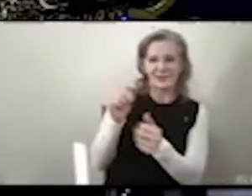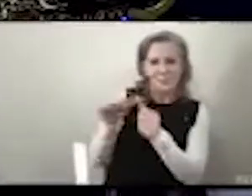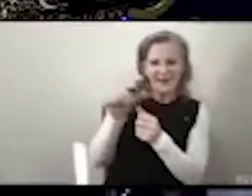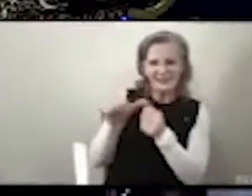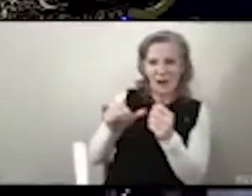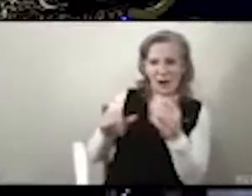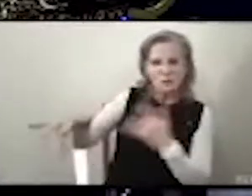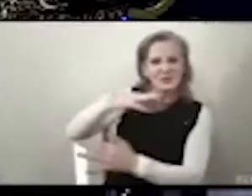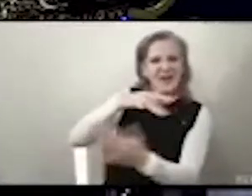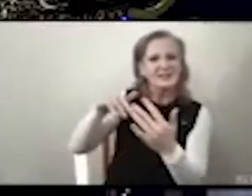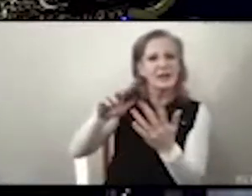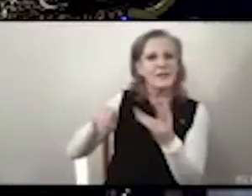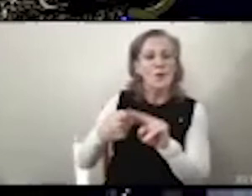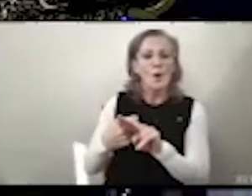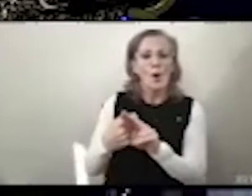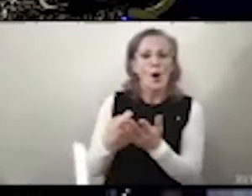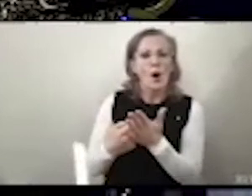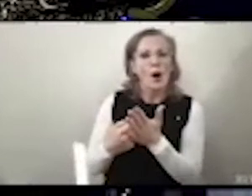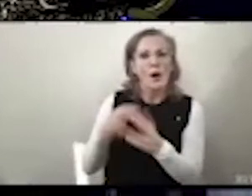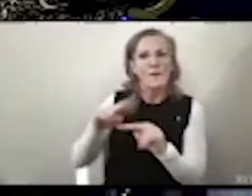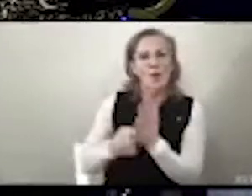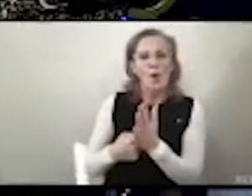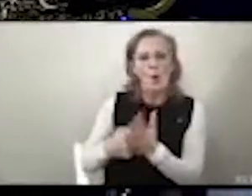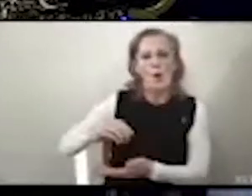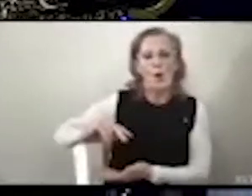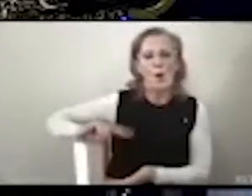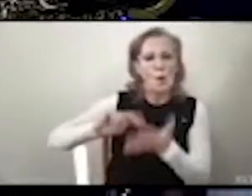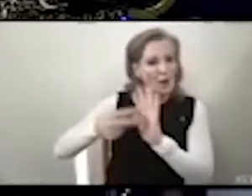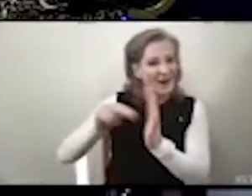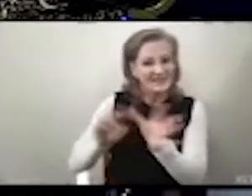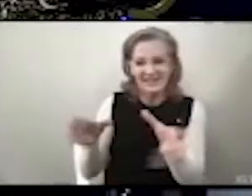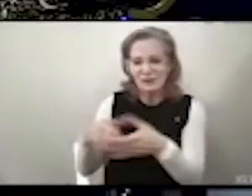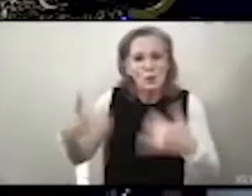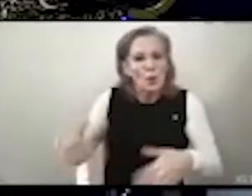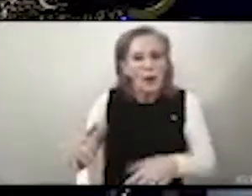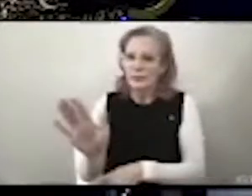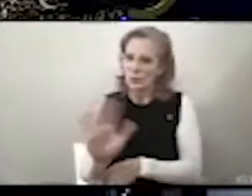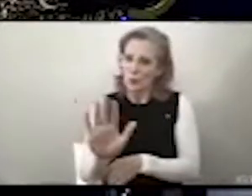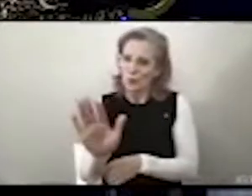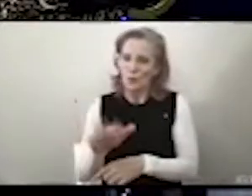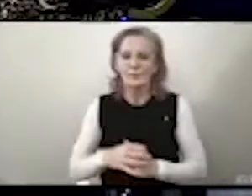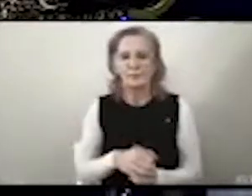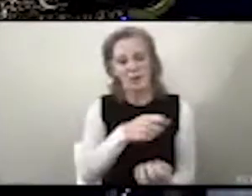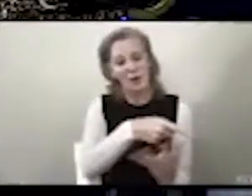A recurring theme from across the four Working Groups was the need for people to be more consistently and better